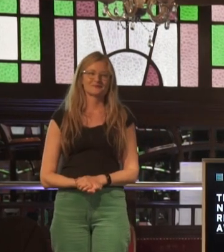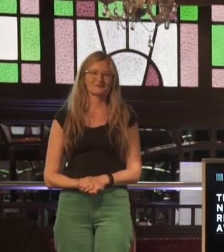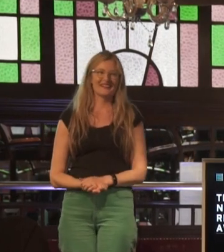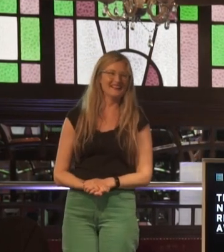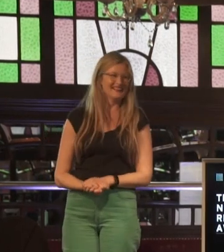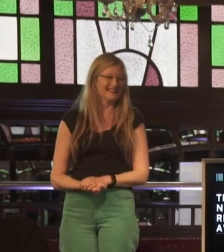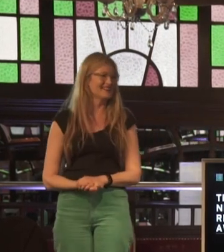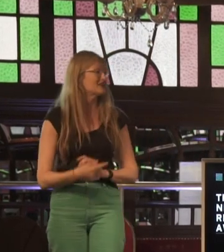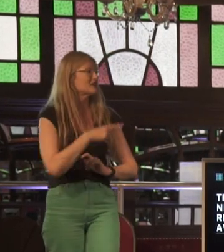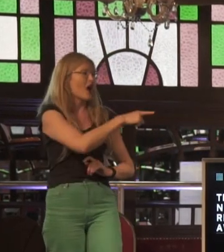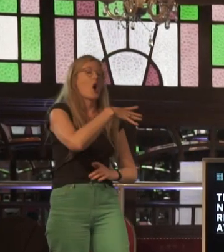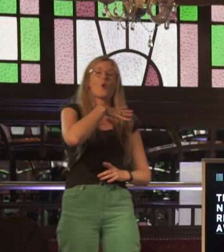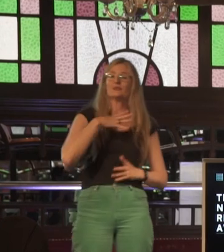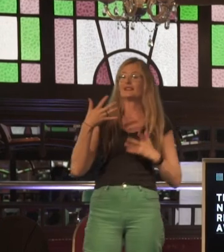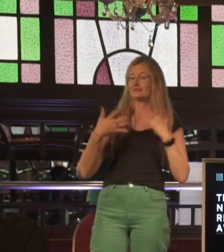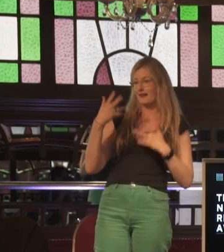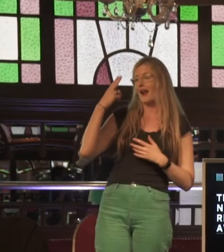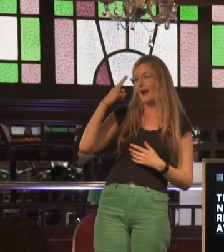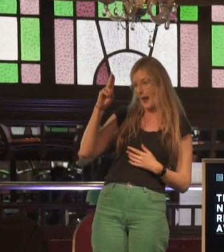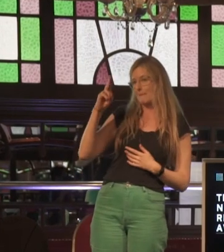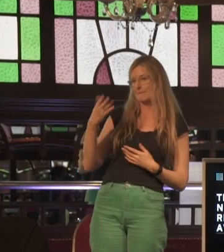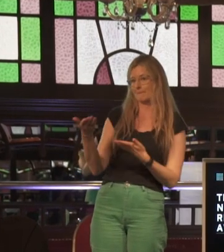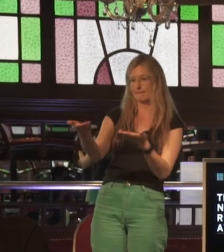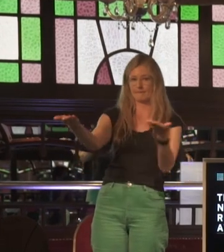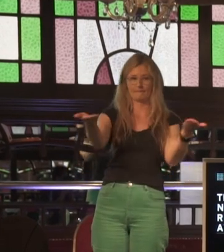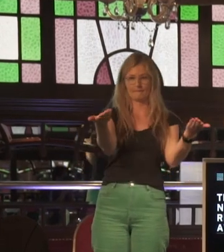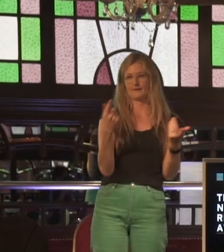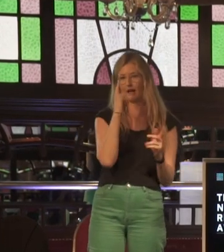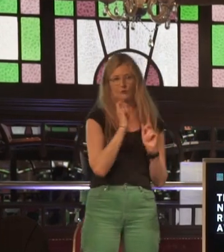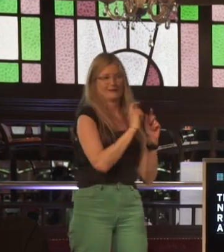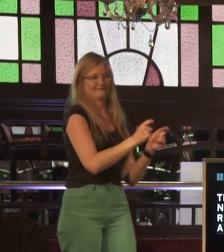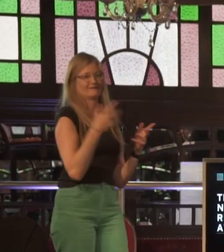So I want a sign, I want a specialist sign. So if someone can make -